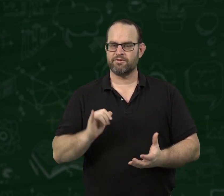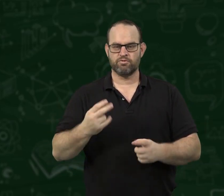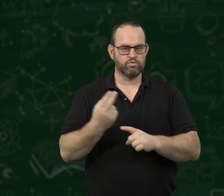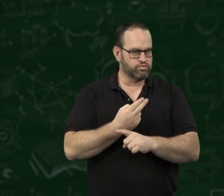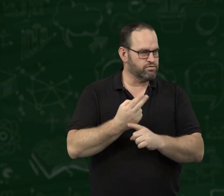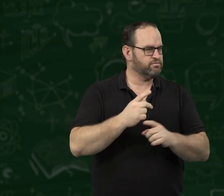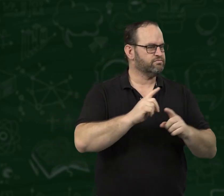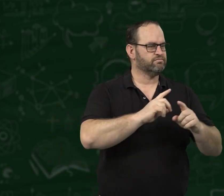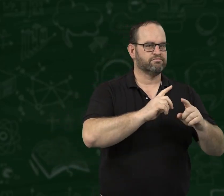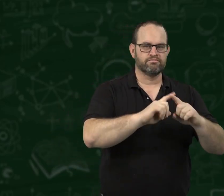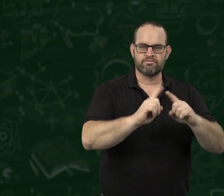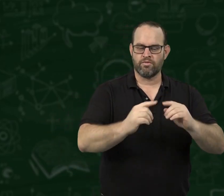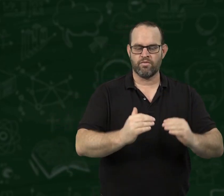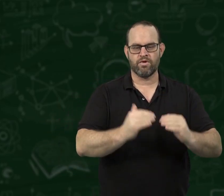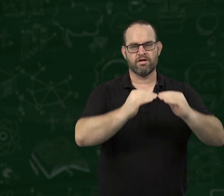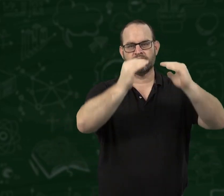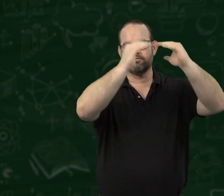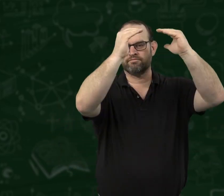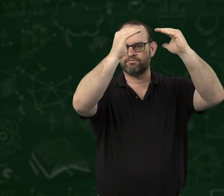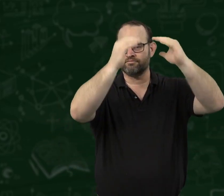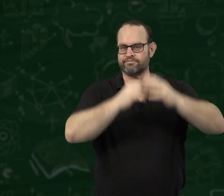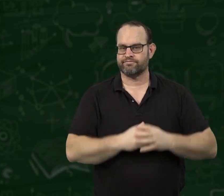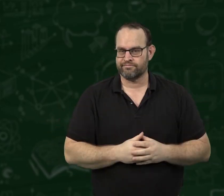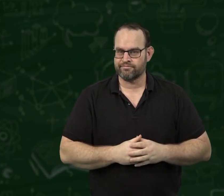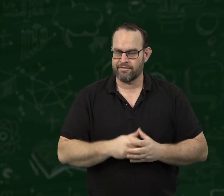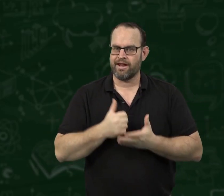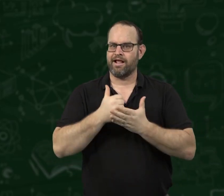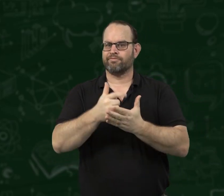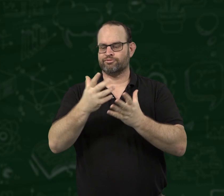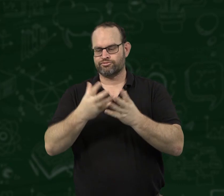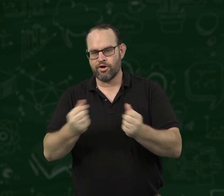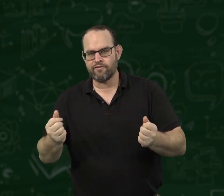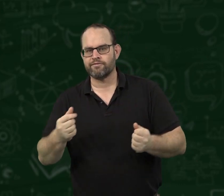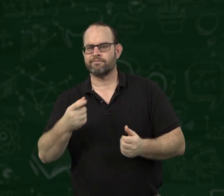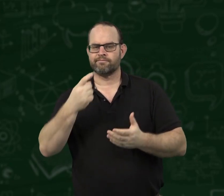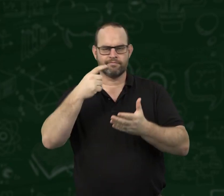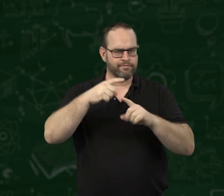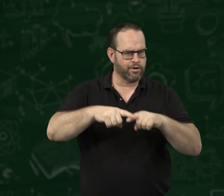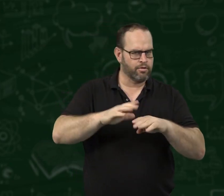There are different levels in our number systems to help solve different equations.